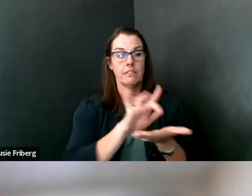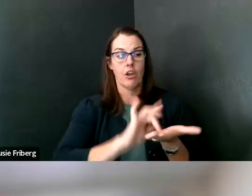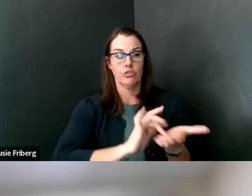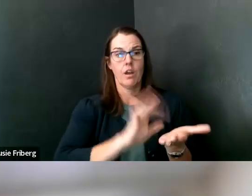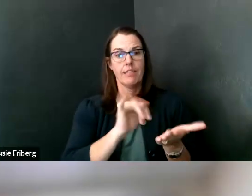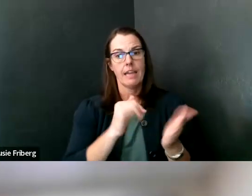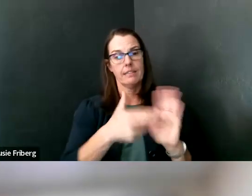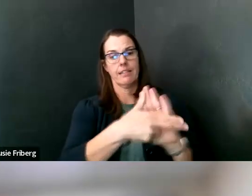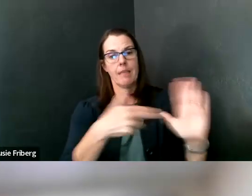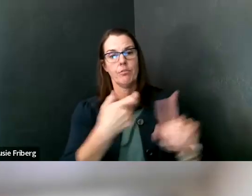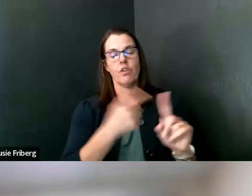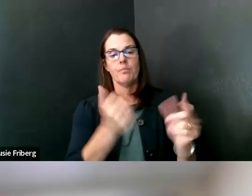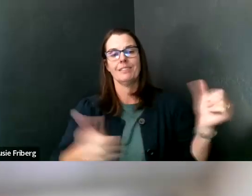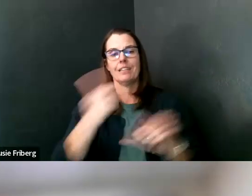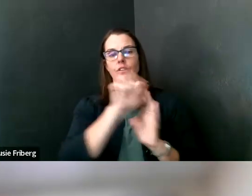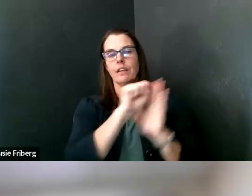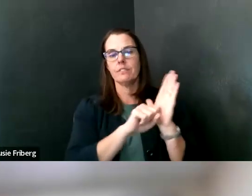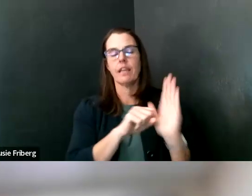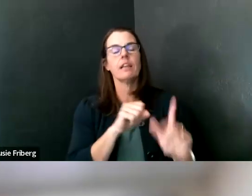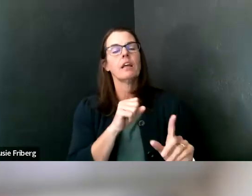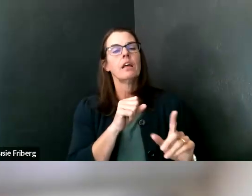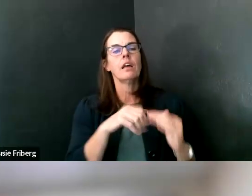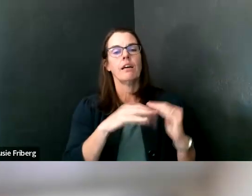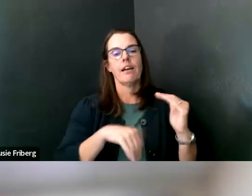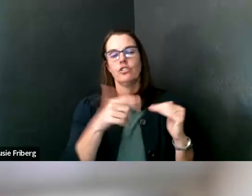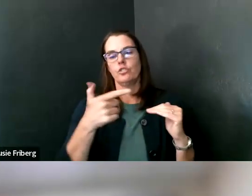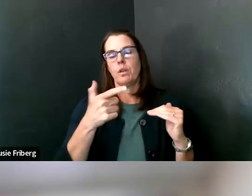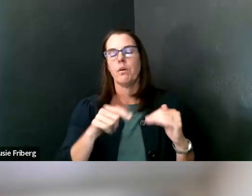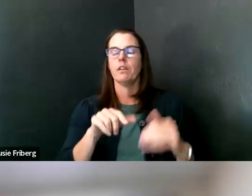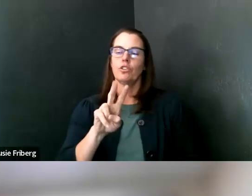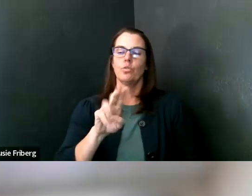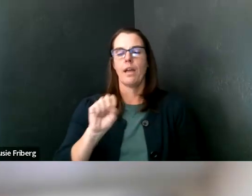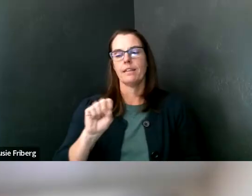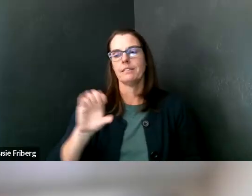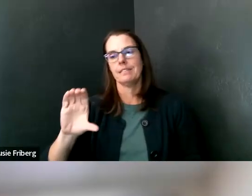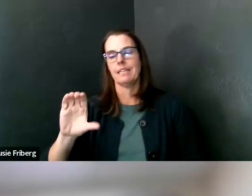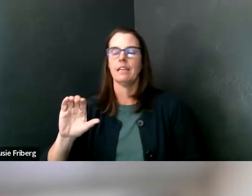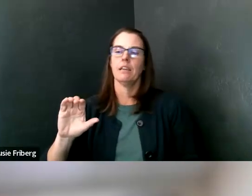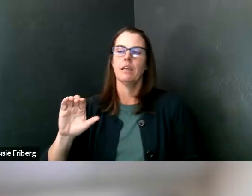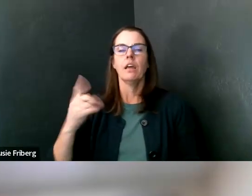of the United States Food and Drug Administration under 21 USC 360B as a drug for a rare disease or